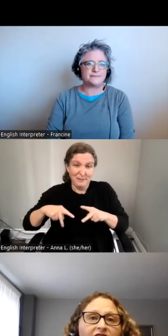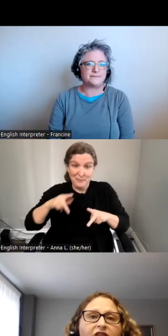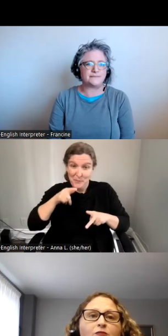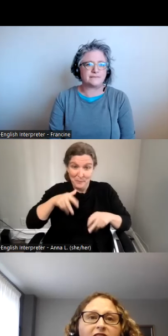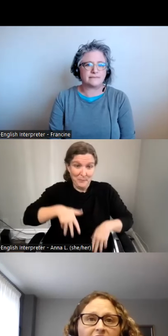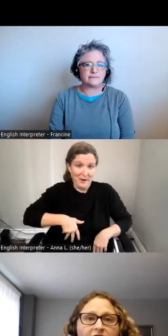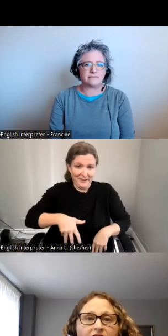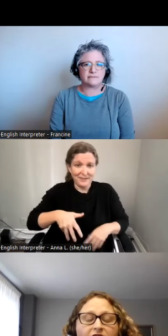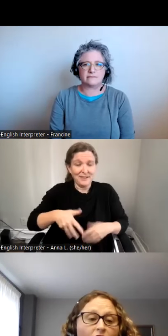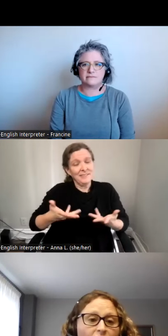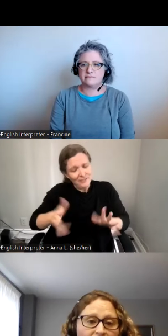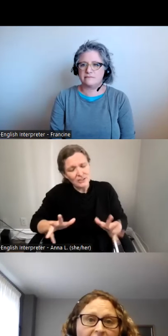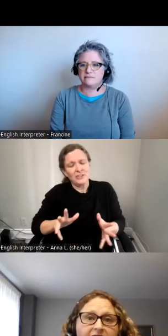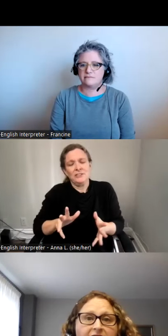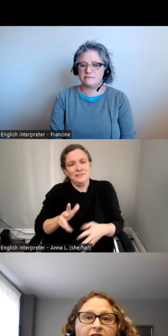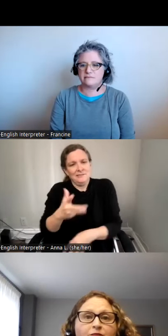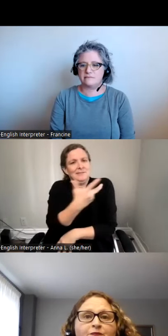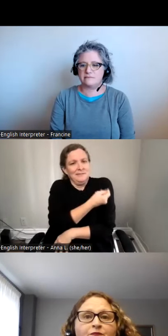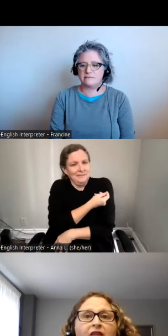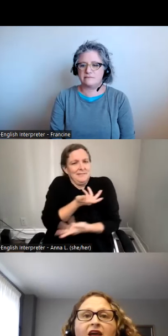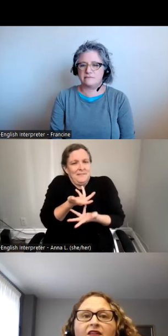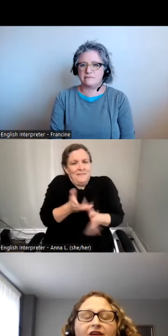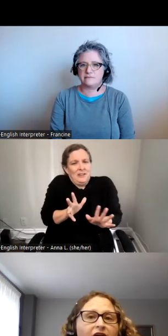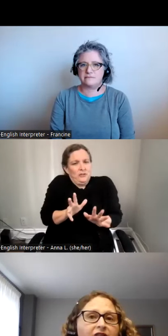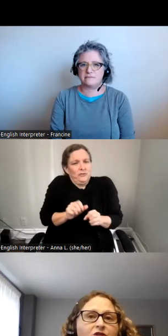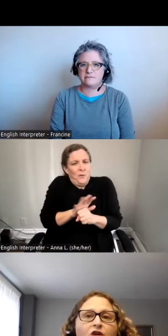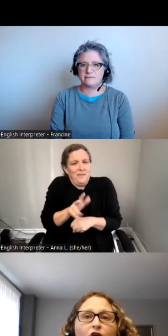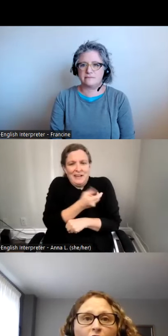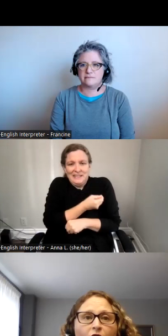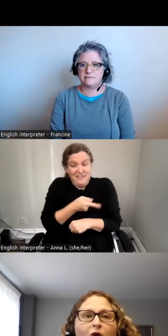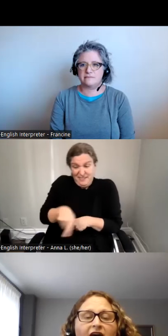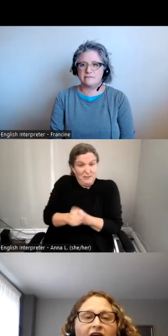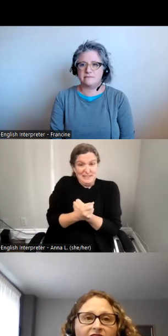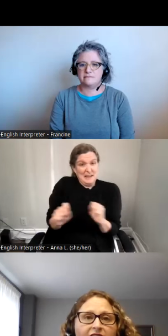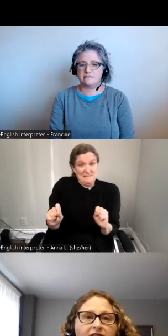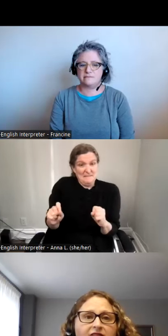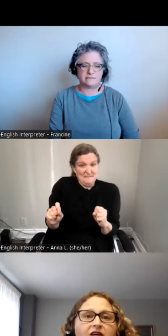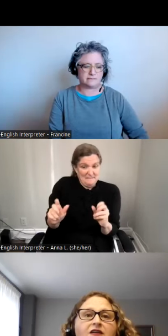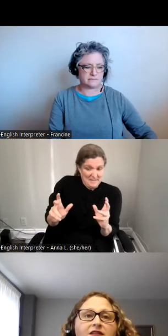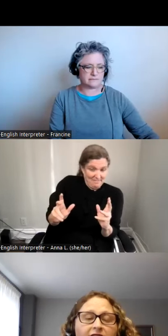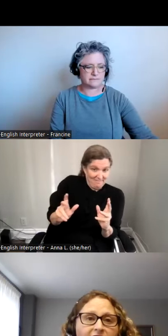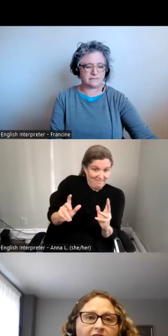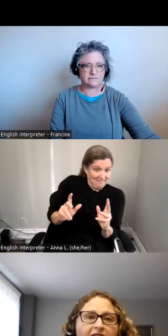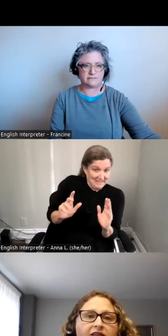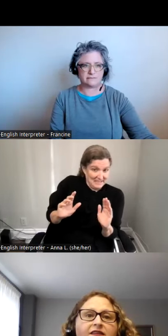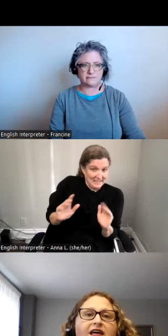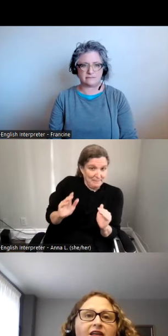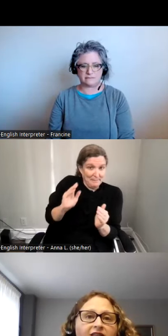What we know for certain. So hundreds of thousands of pregnant individuals have